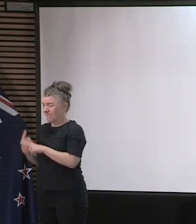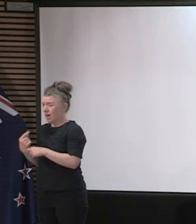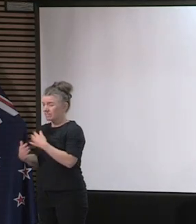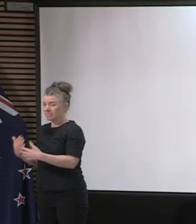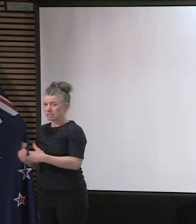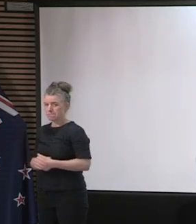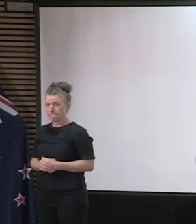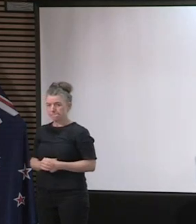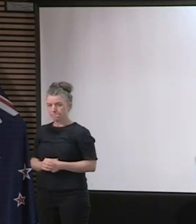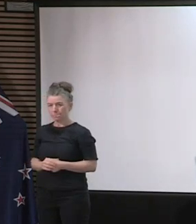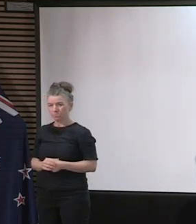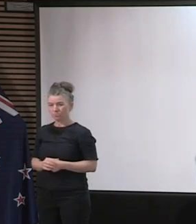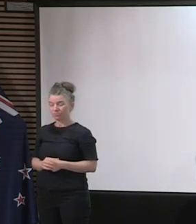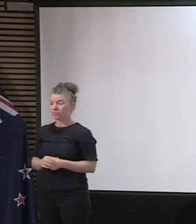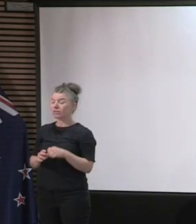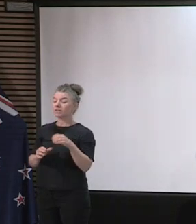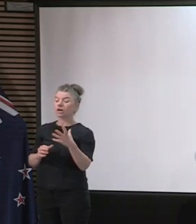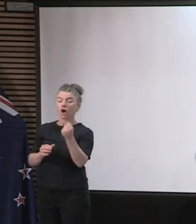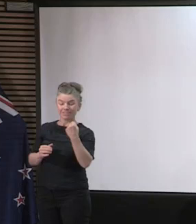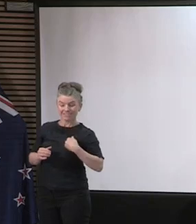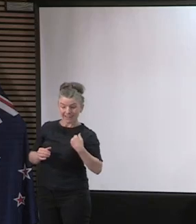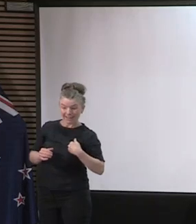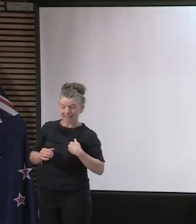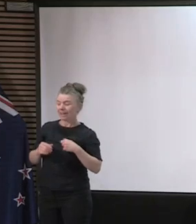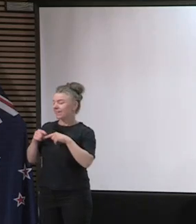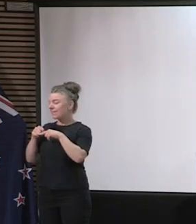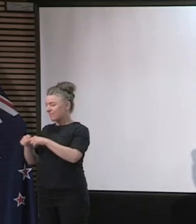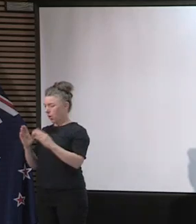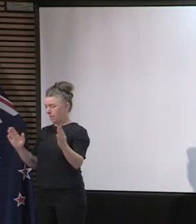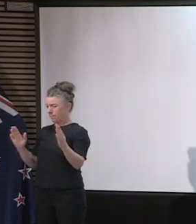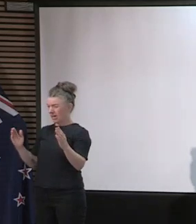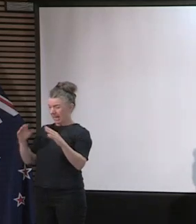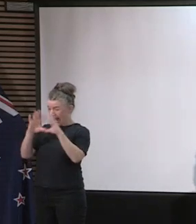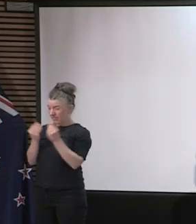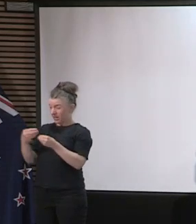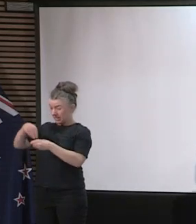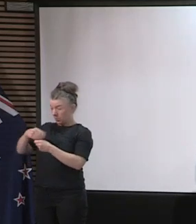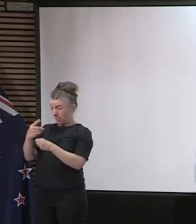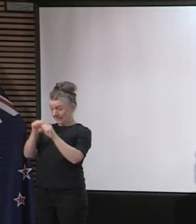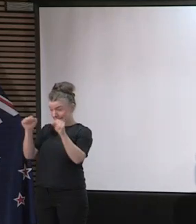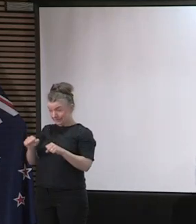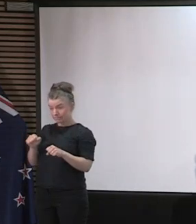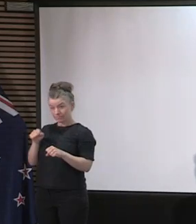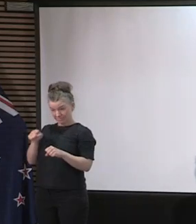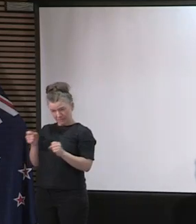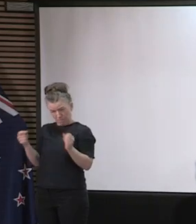come from, tells you that our PHUs are working very, very quickry. The ability across the system from infection to...